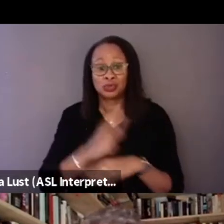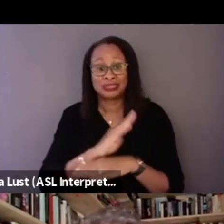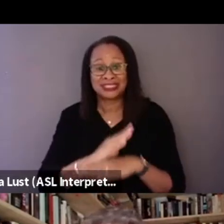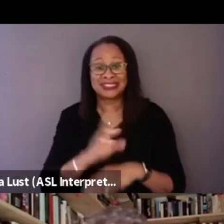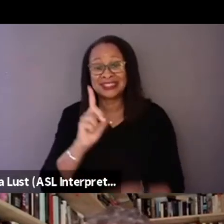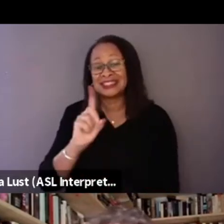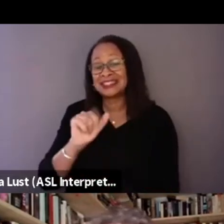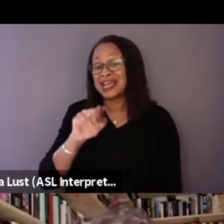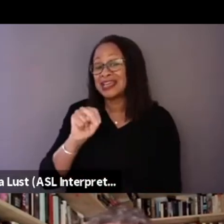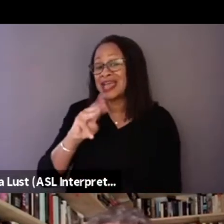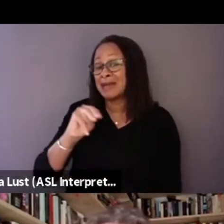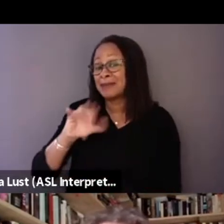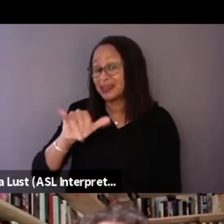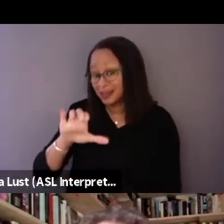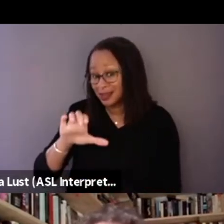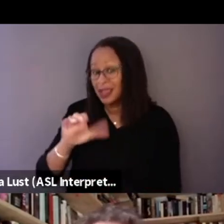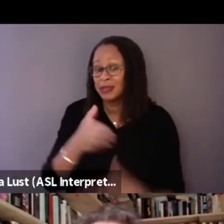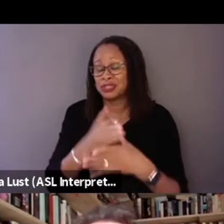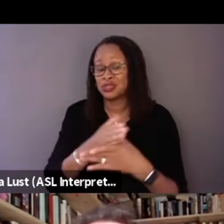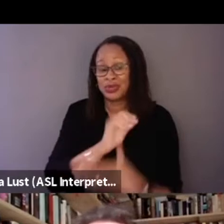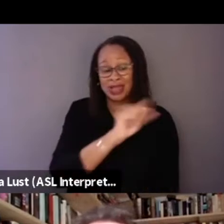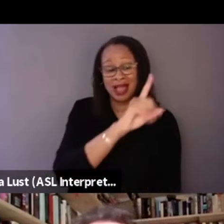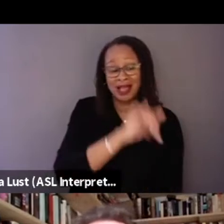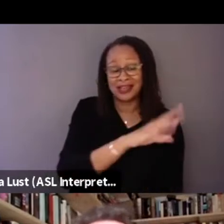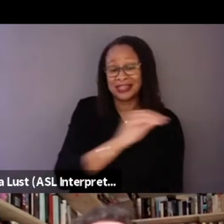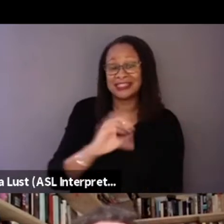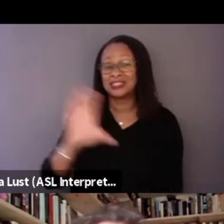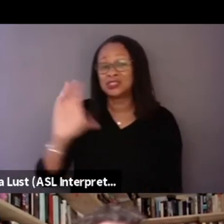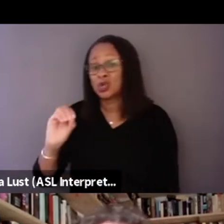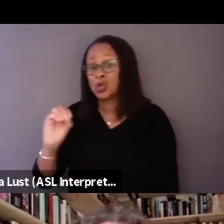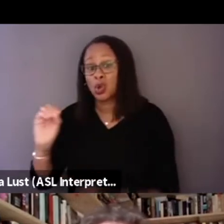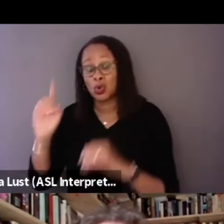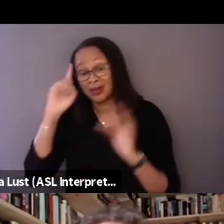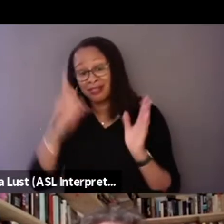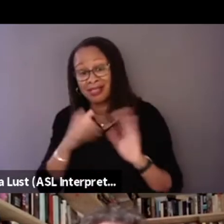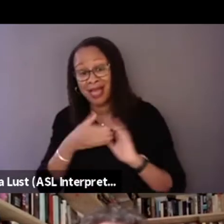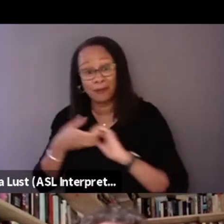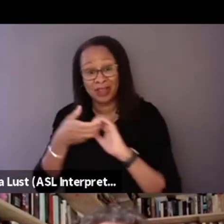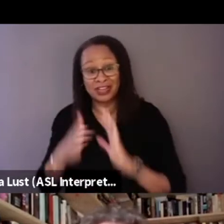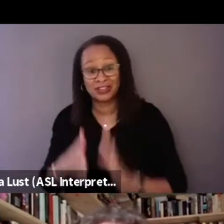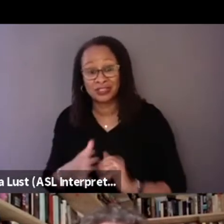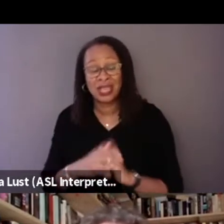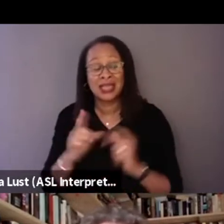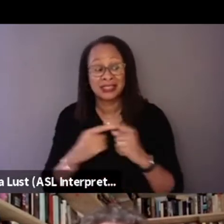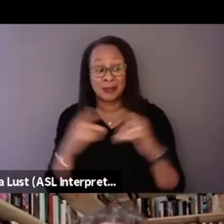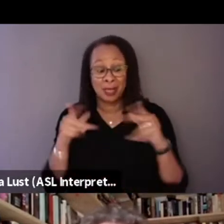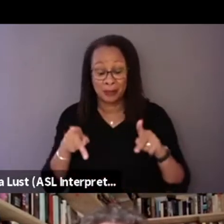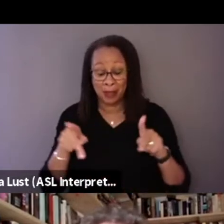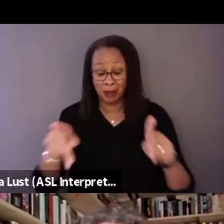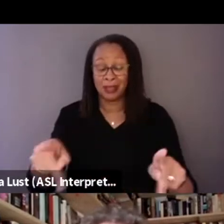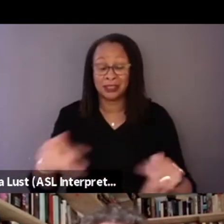between Ady and his collaborators. It was about the parallels between his relationship